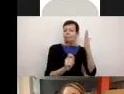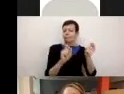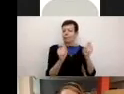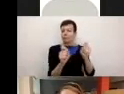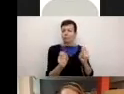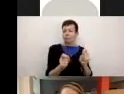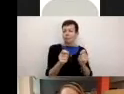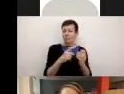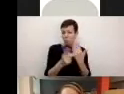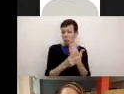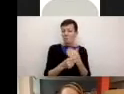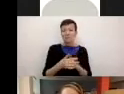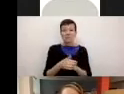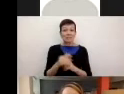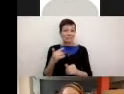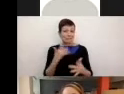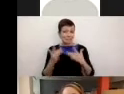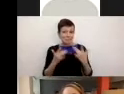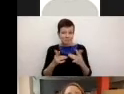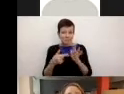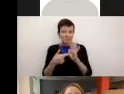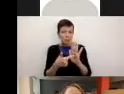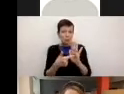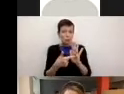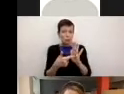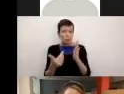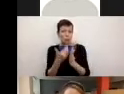to share those guidelines with you into the spring.